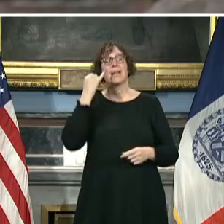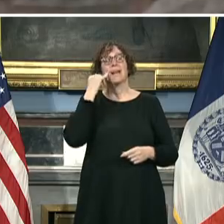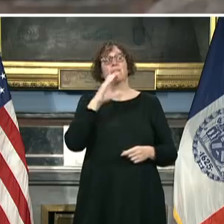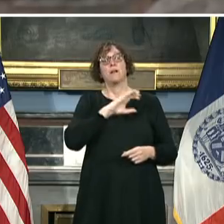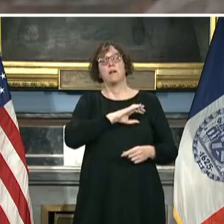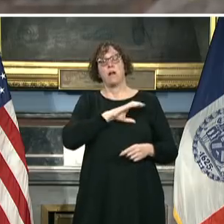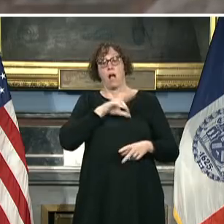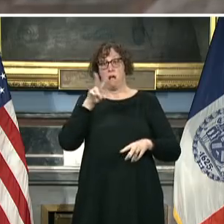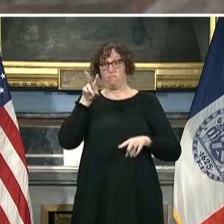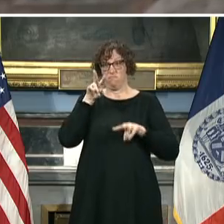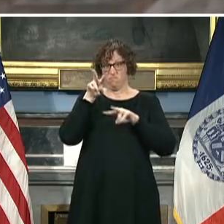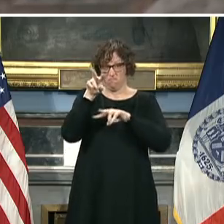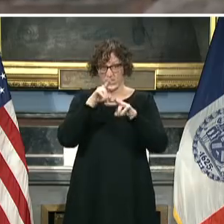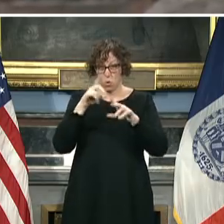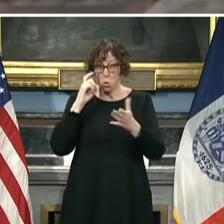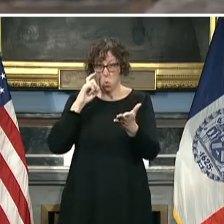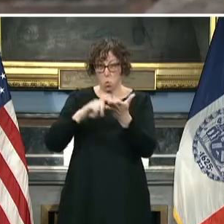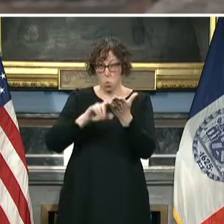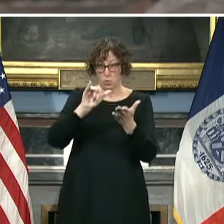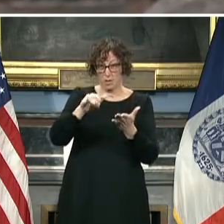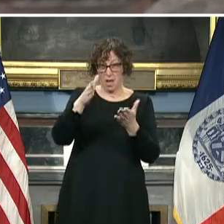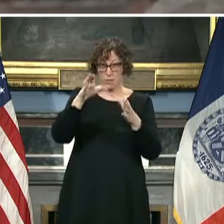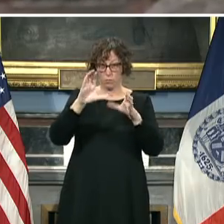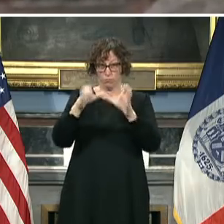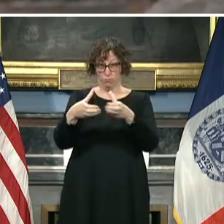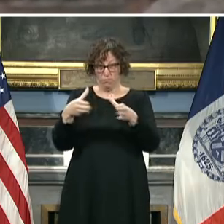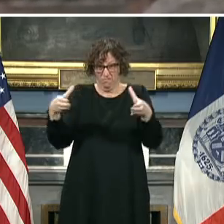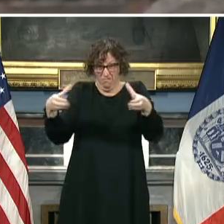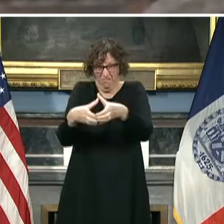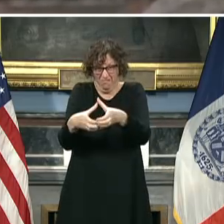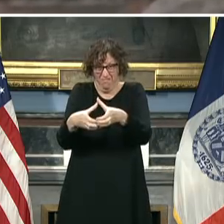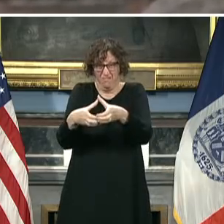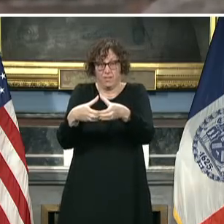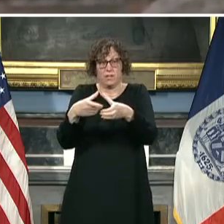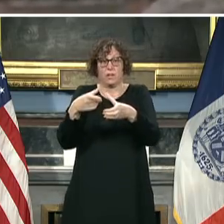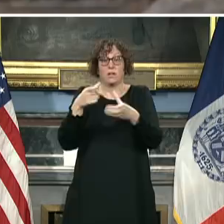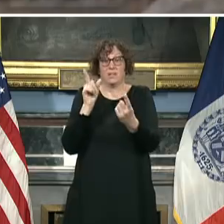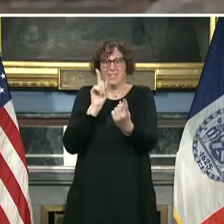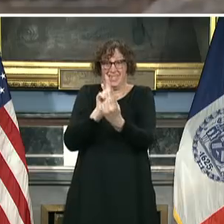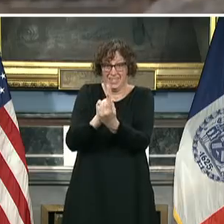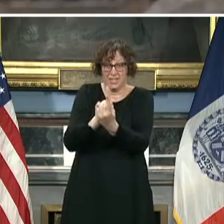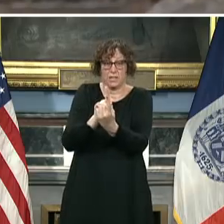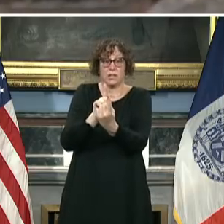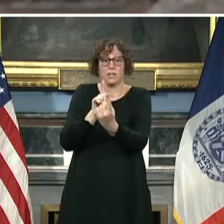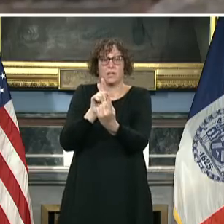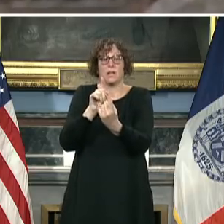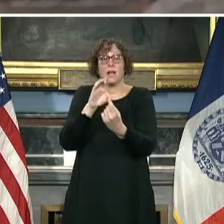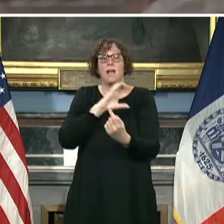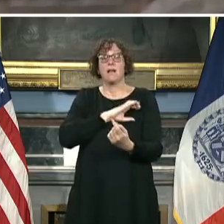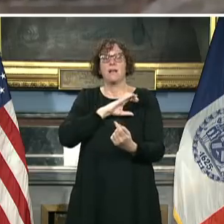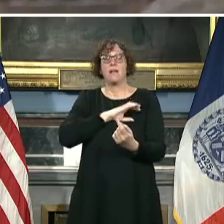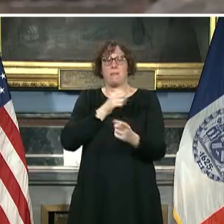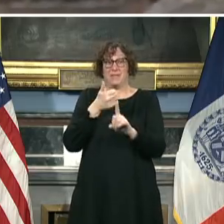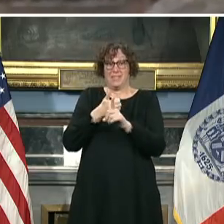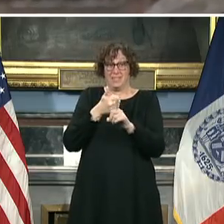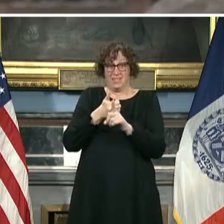OFFICERS ARE ABLE TO BE AT A